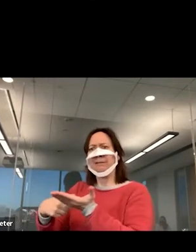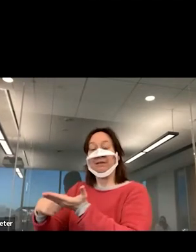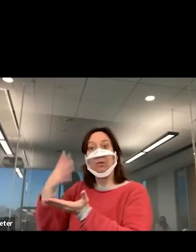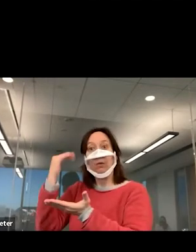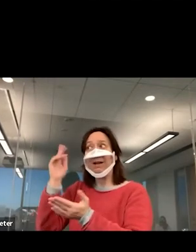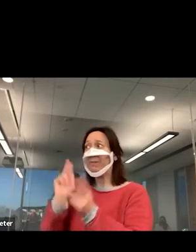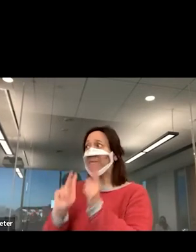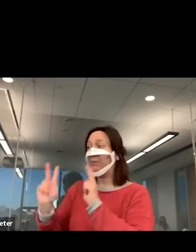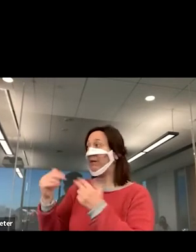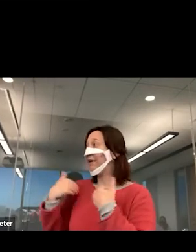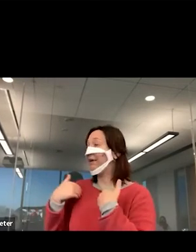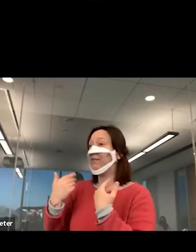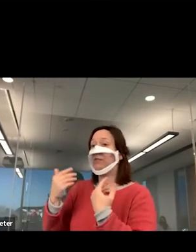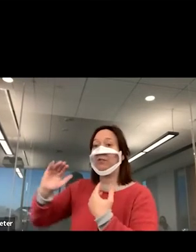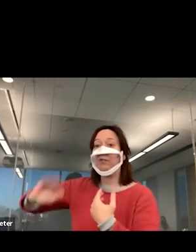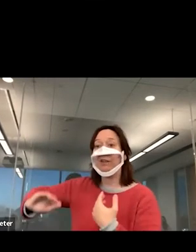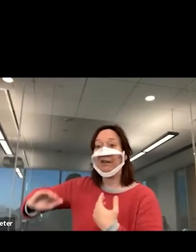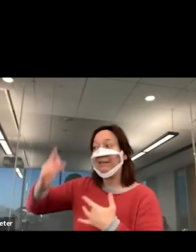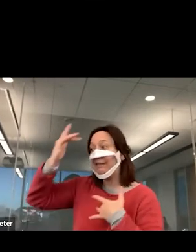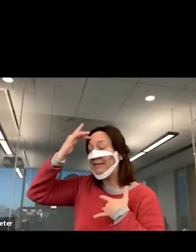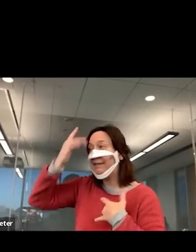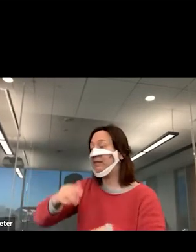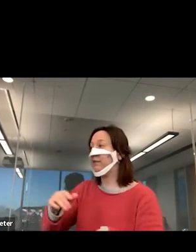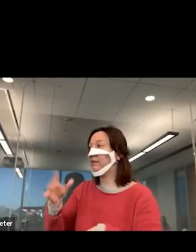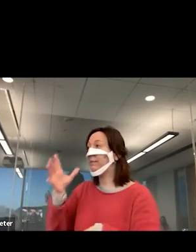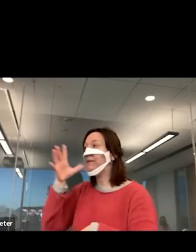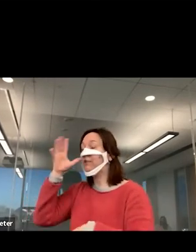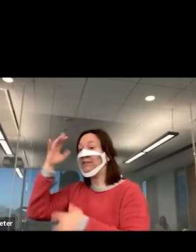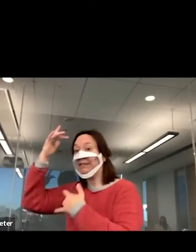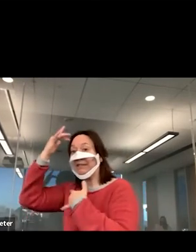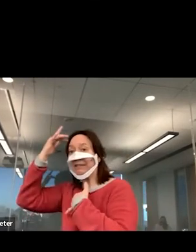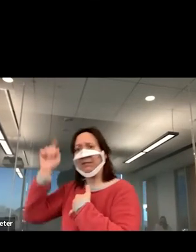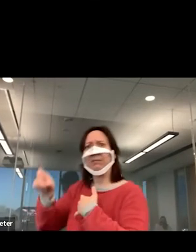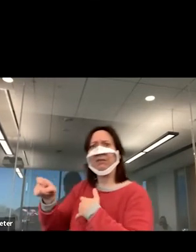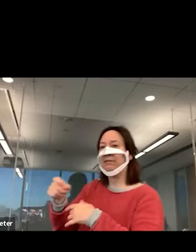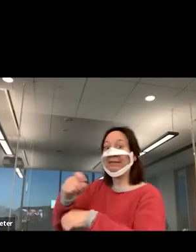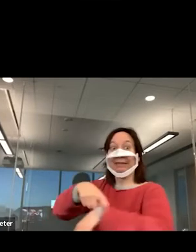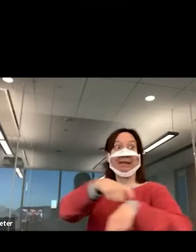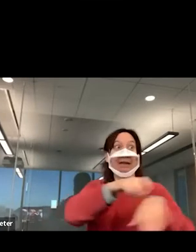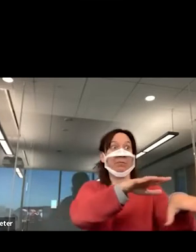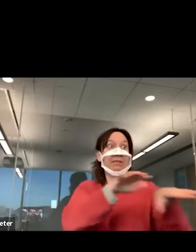care of a sick kid to take care of a sick parent to take care of themselves something happens to